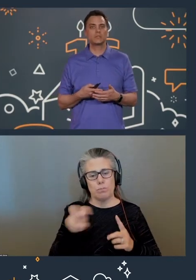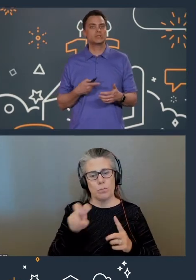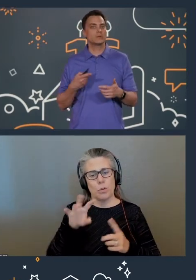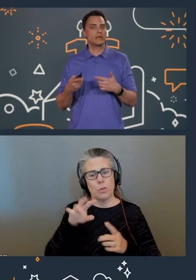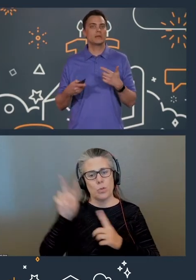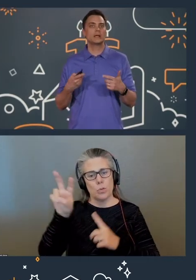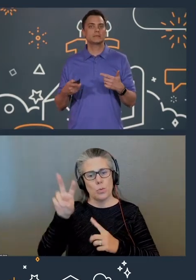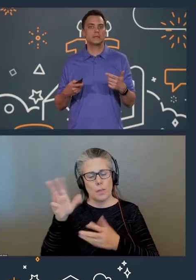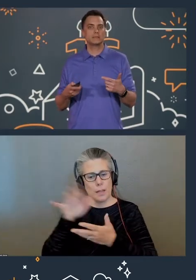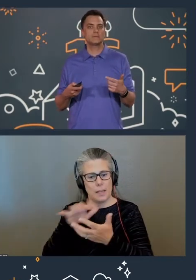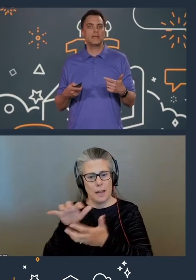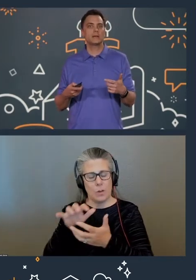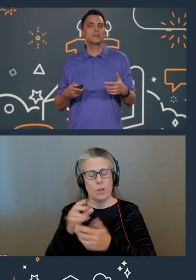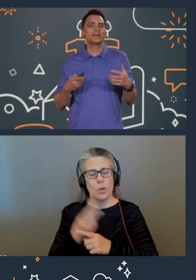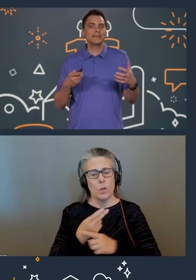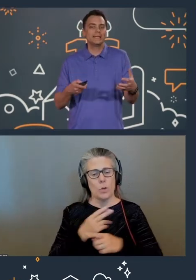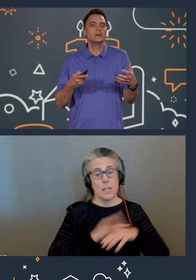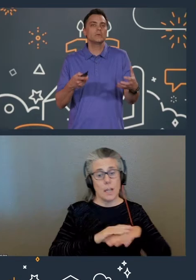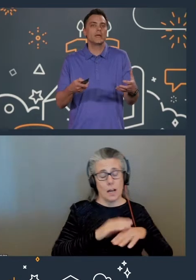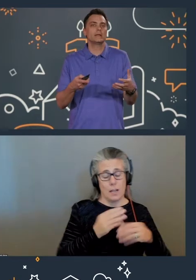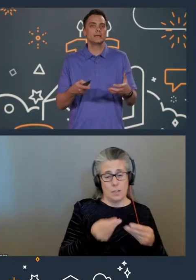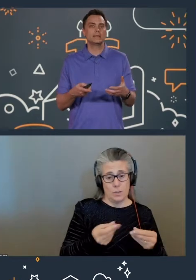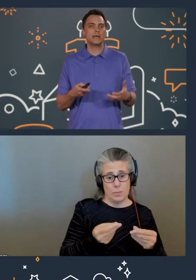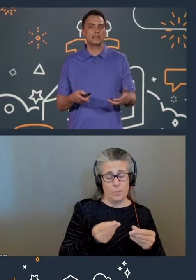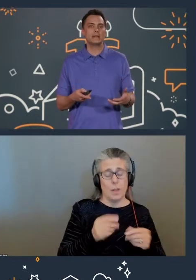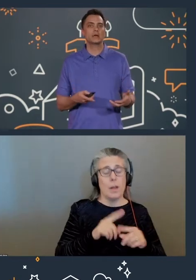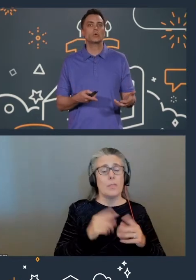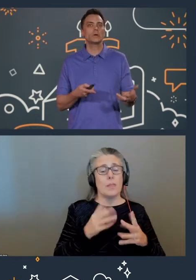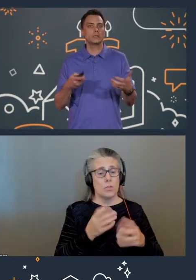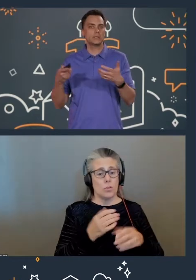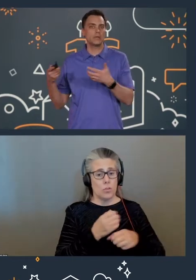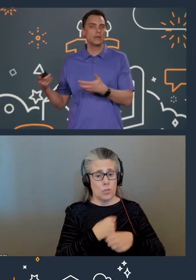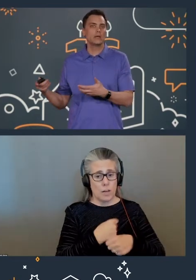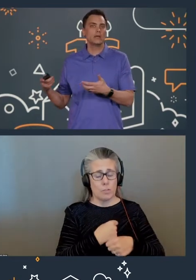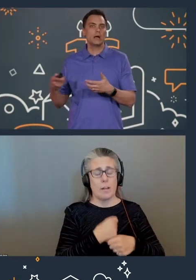to generate lots and lots of data, but they needed a way to get that data quickly